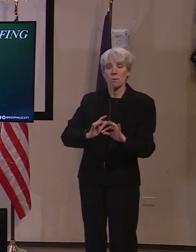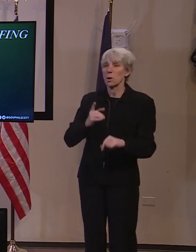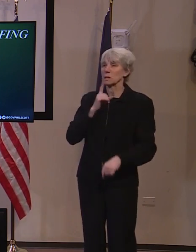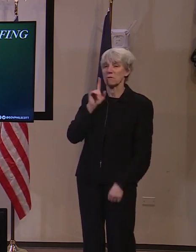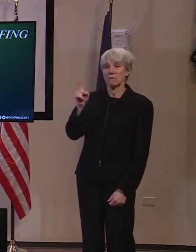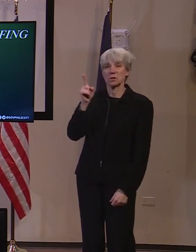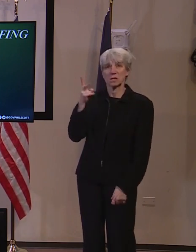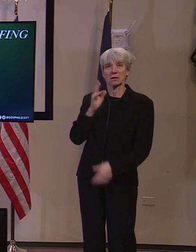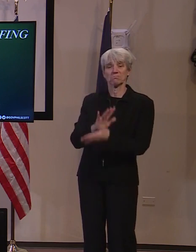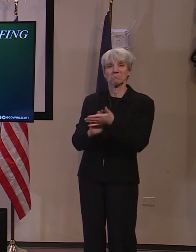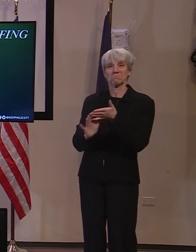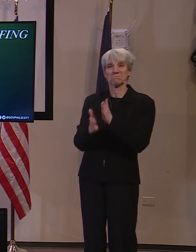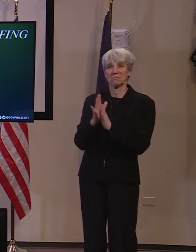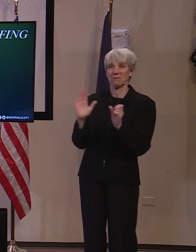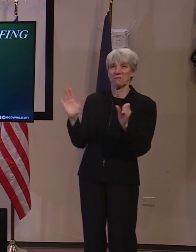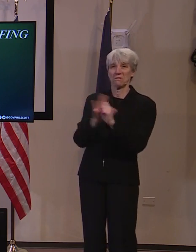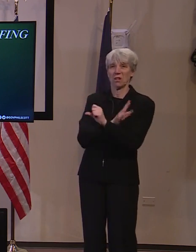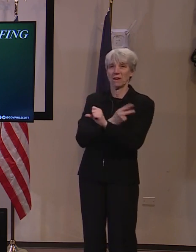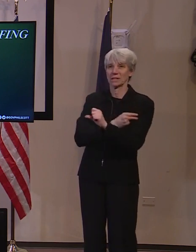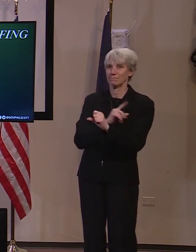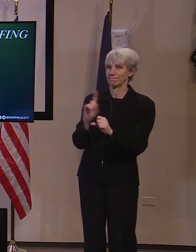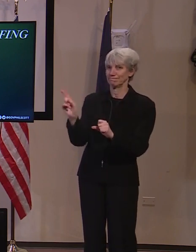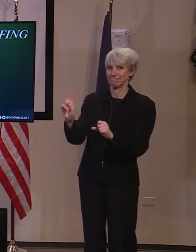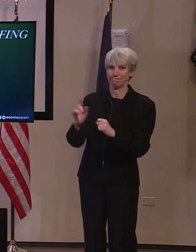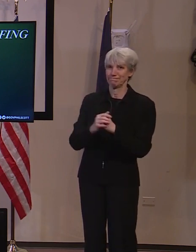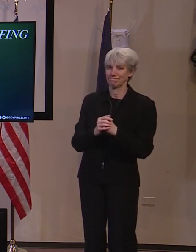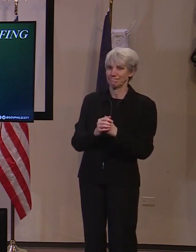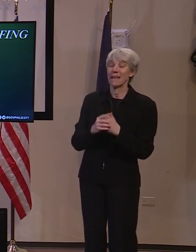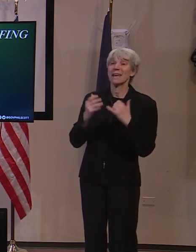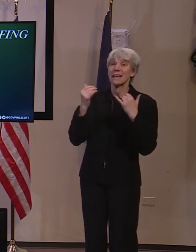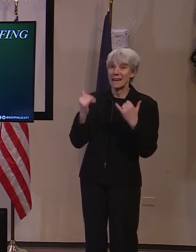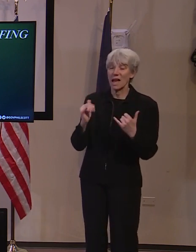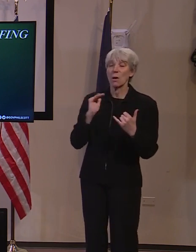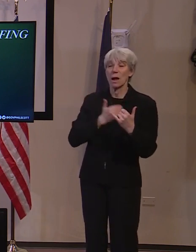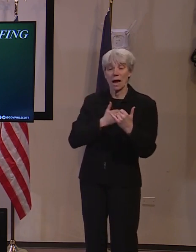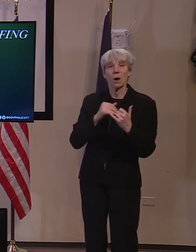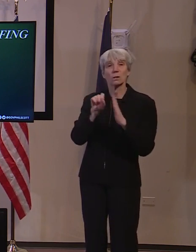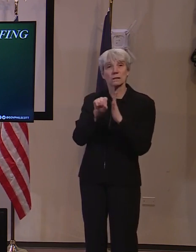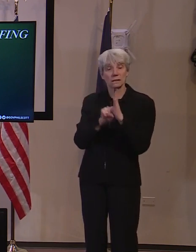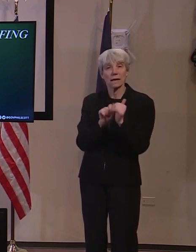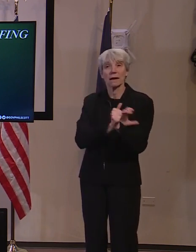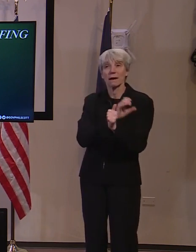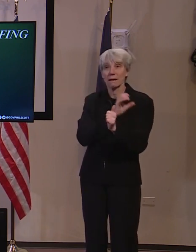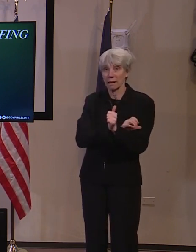we are now still one of the few states where state run clinic opportunities are in abundance.